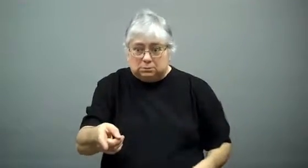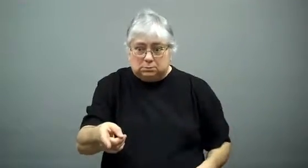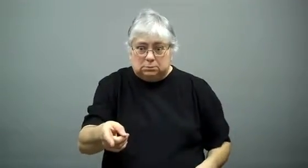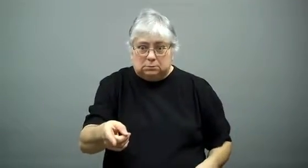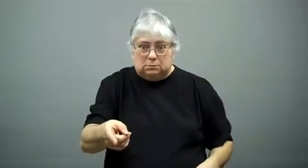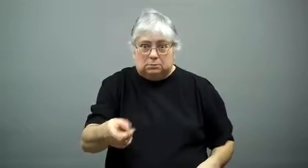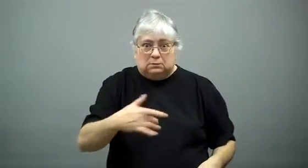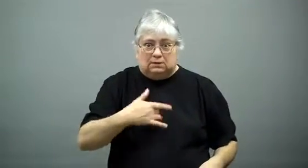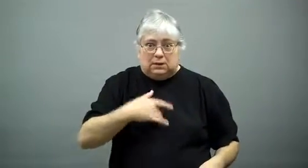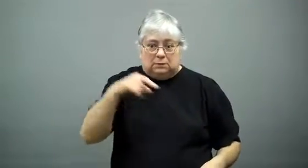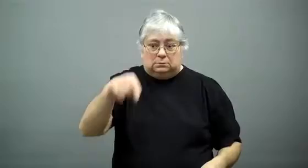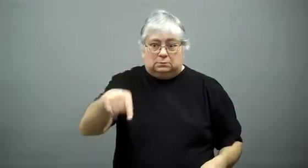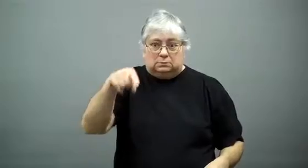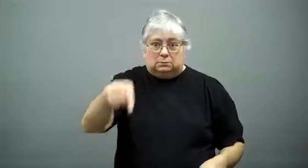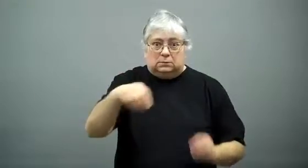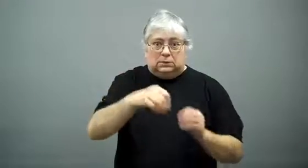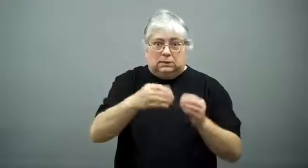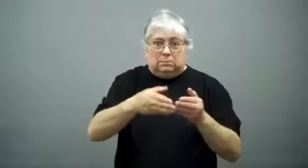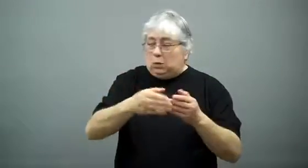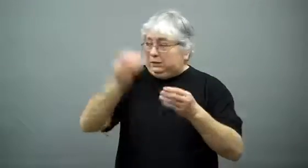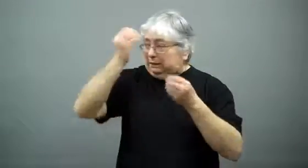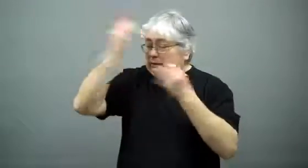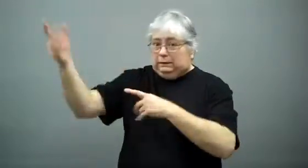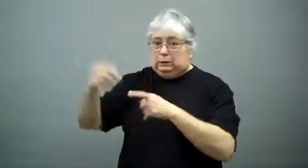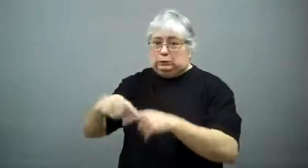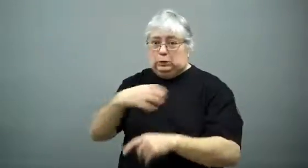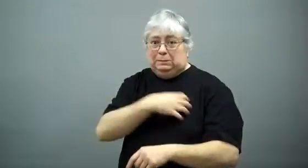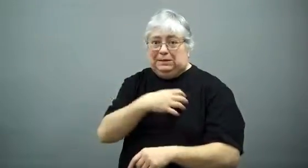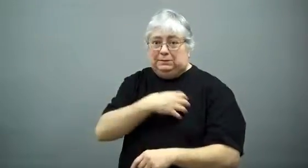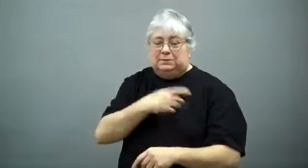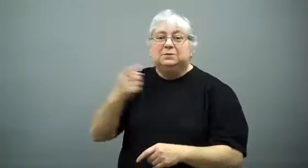He notified police that someone was in the boat.